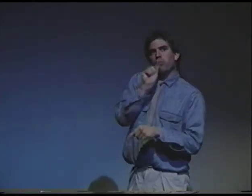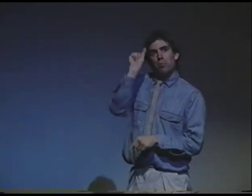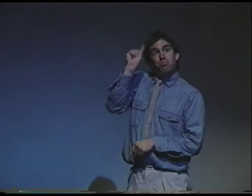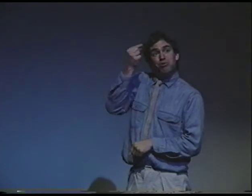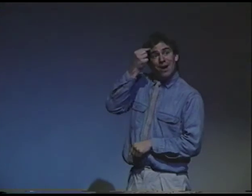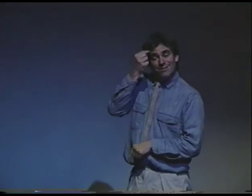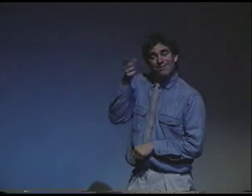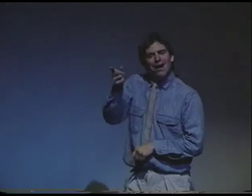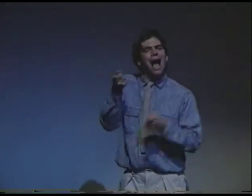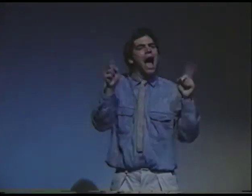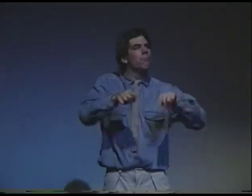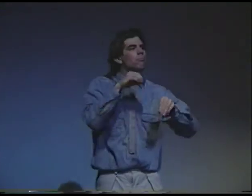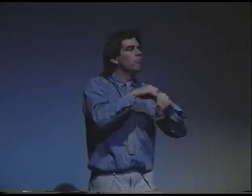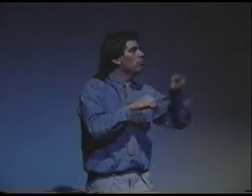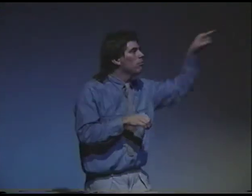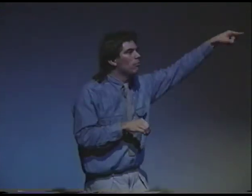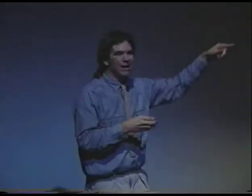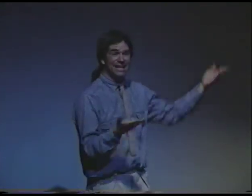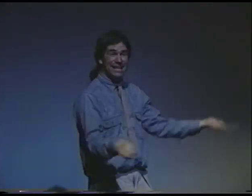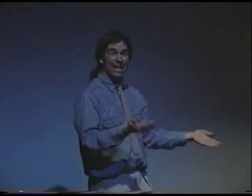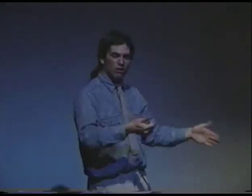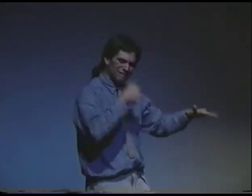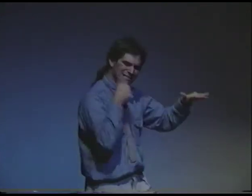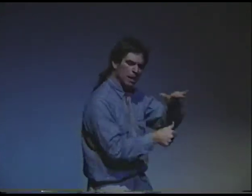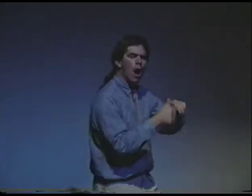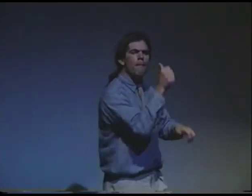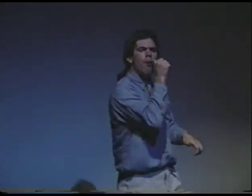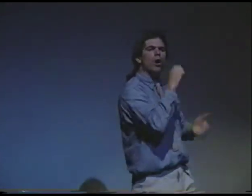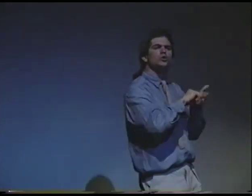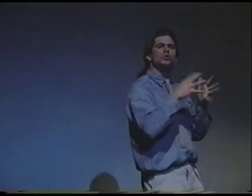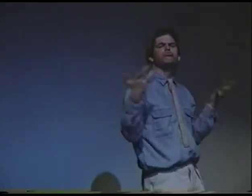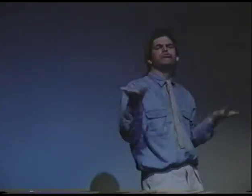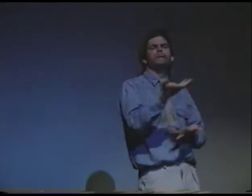And it was named after Ginsberg's poem, Bird Brain.